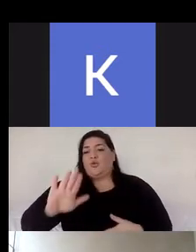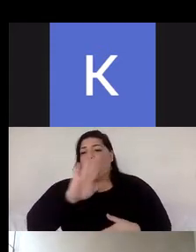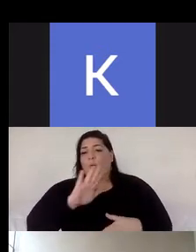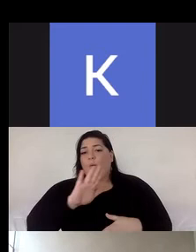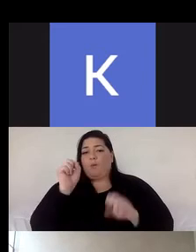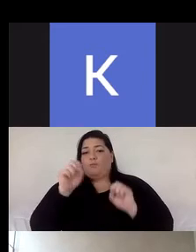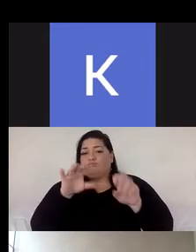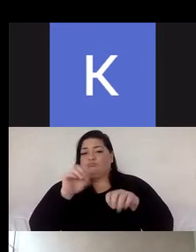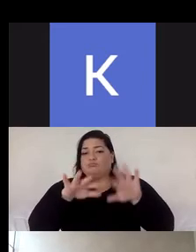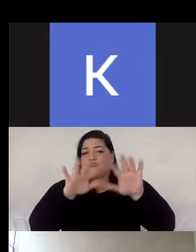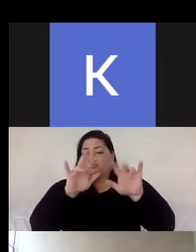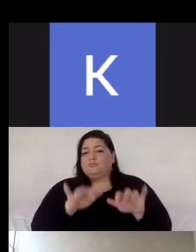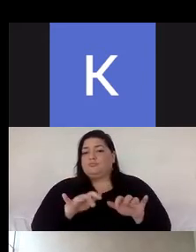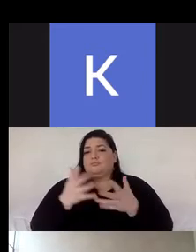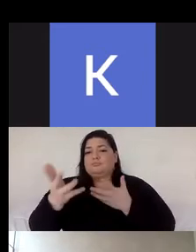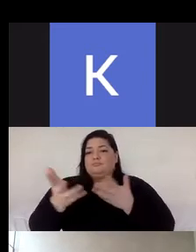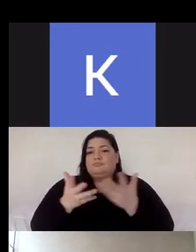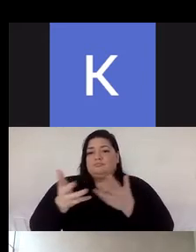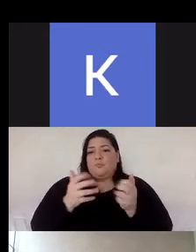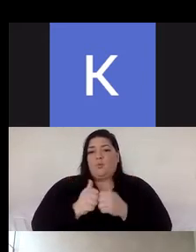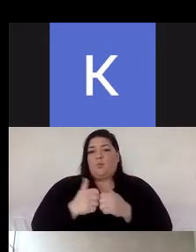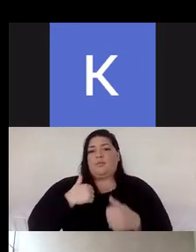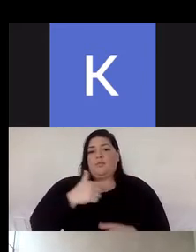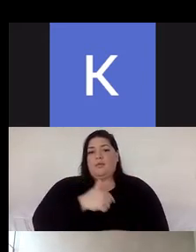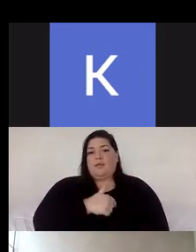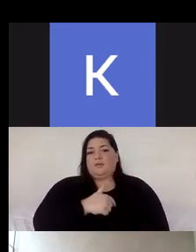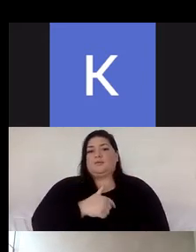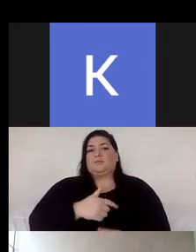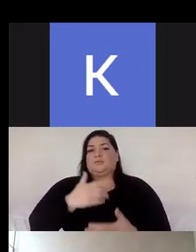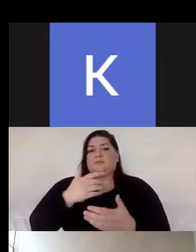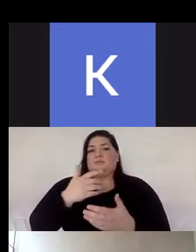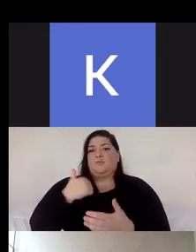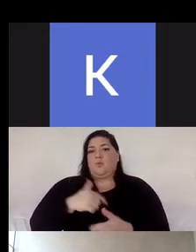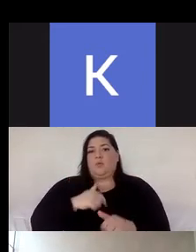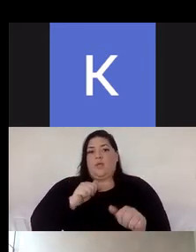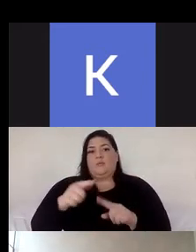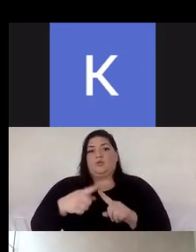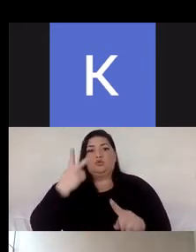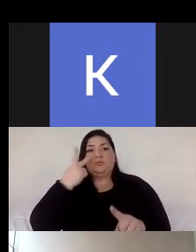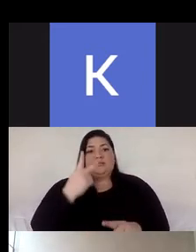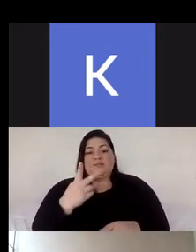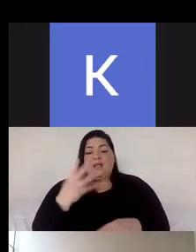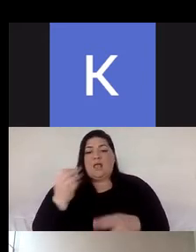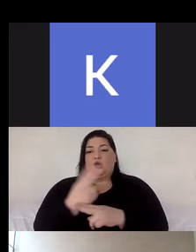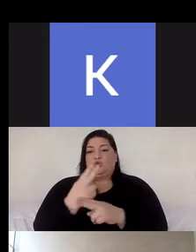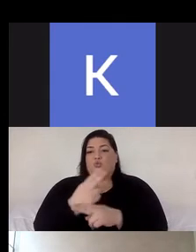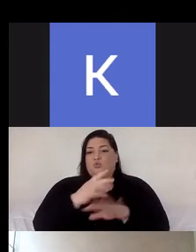in the chat. Everyone who was able to see and use a chat pod, and so we did